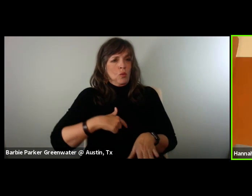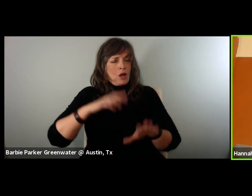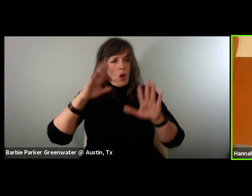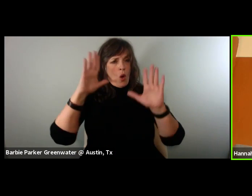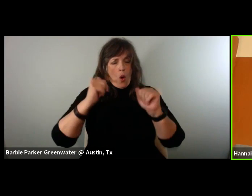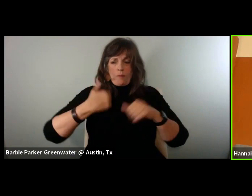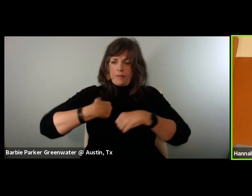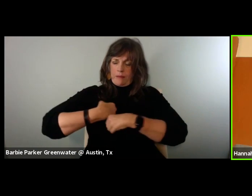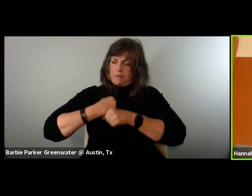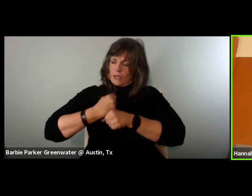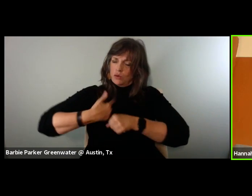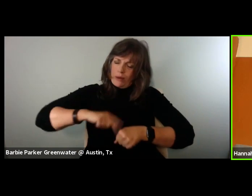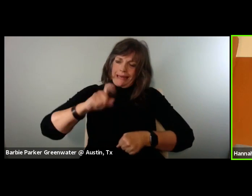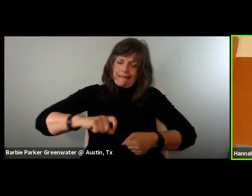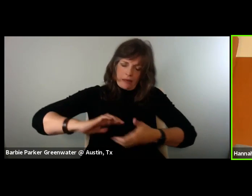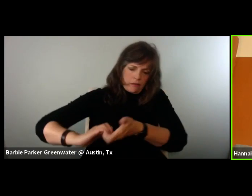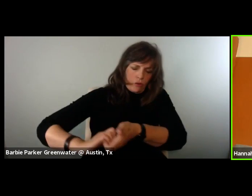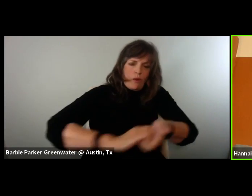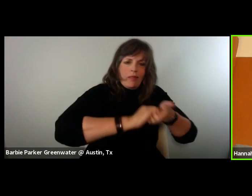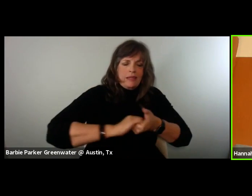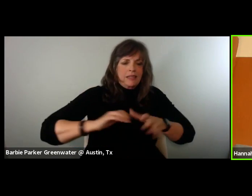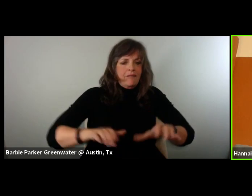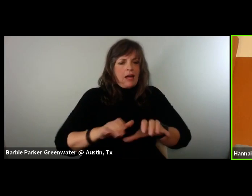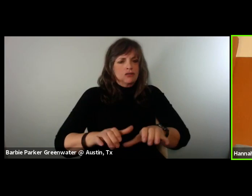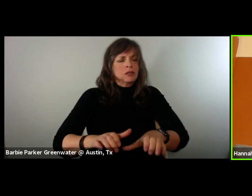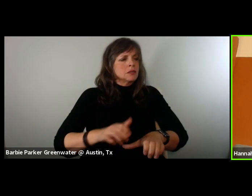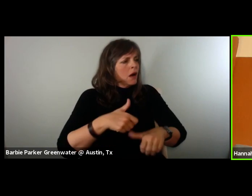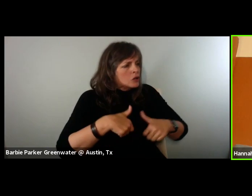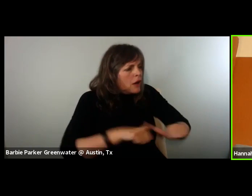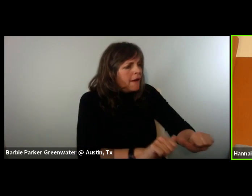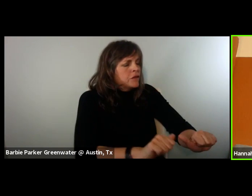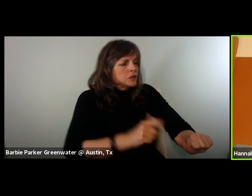as well as to locate efforts that you can contribute to and find community within.